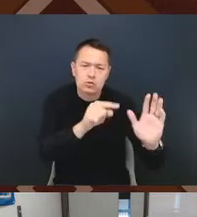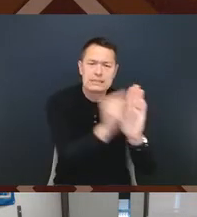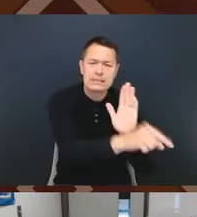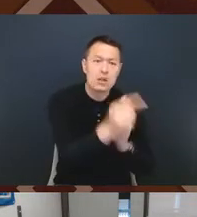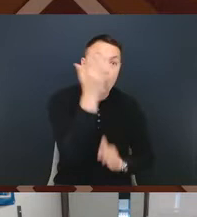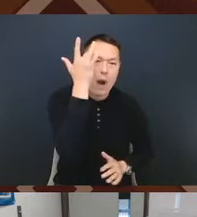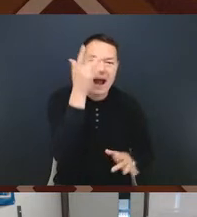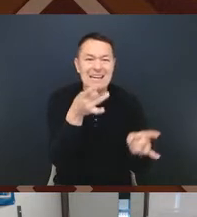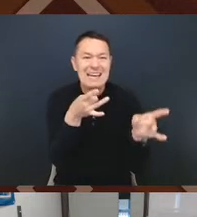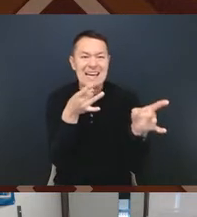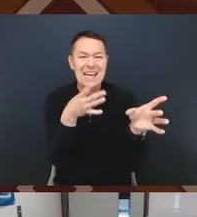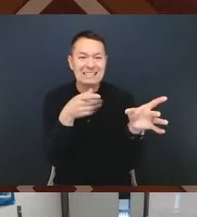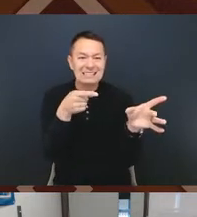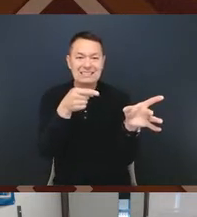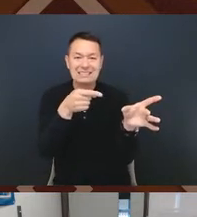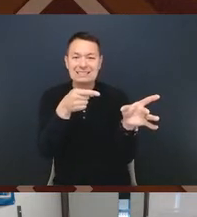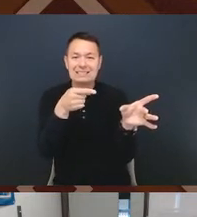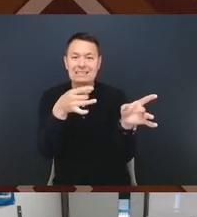OK for his race